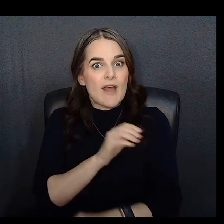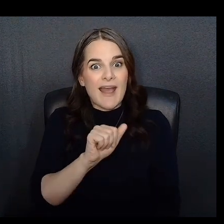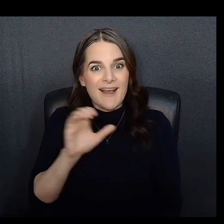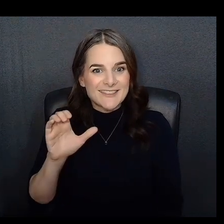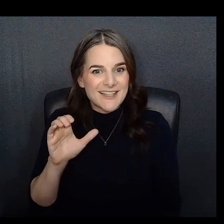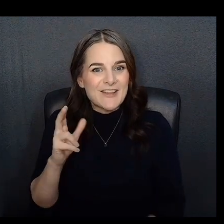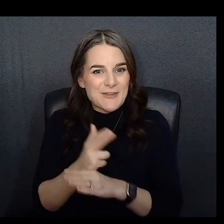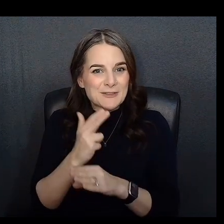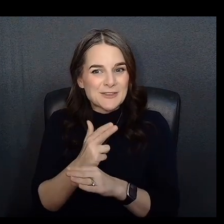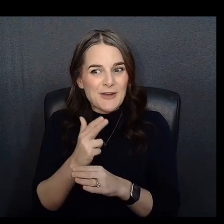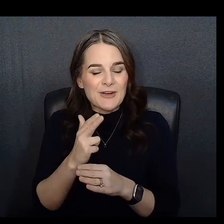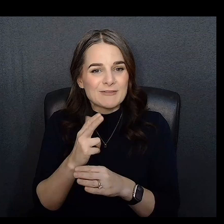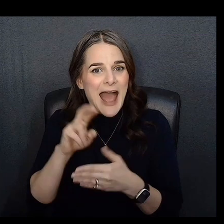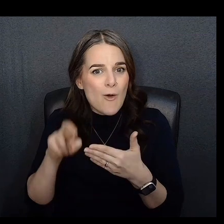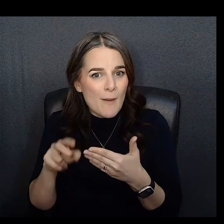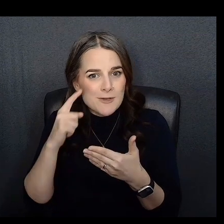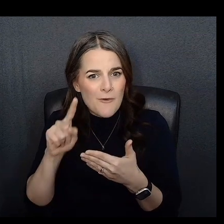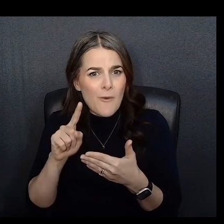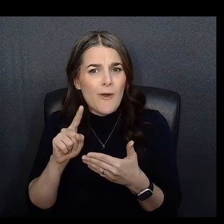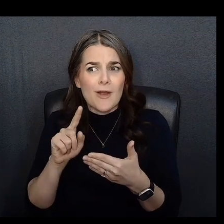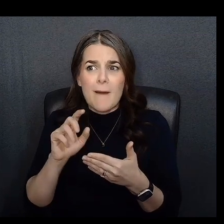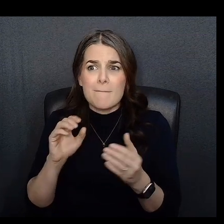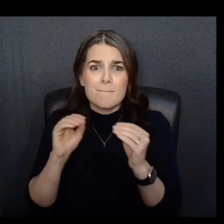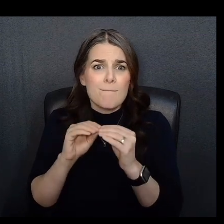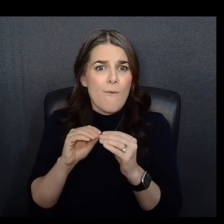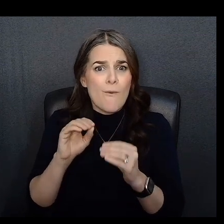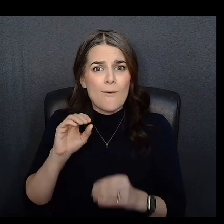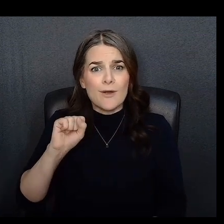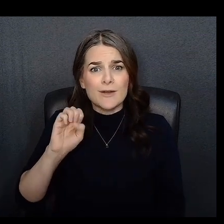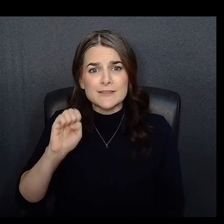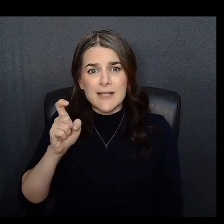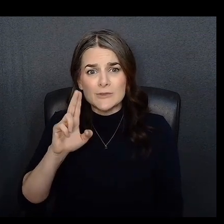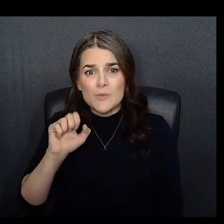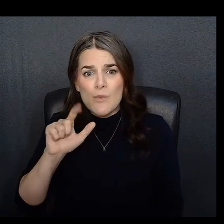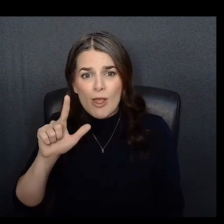intimacy, and relationships? That's a bigger, I think, loaded question there.